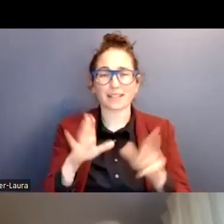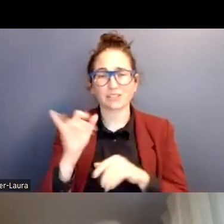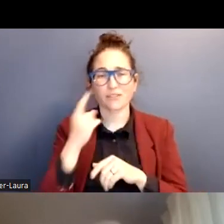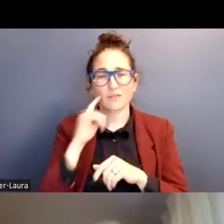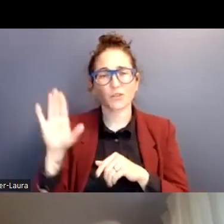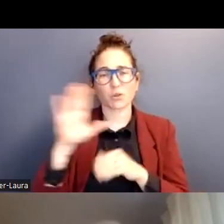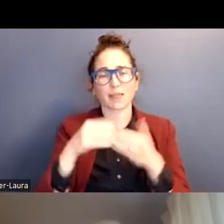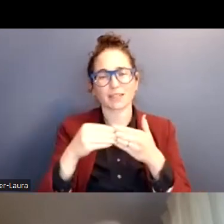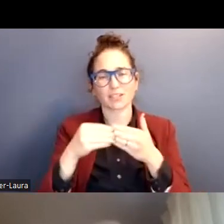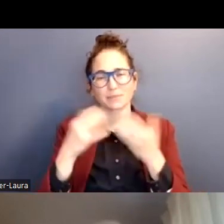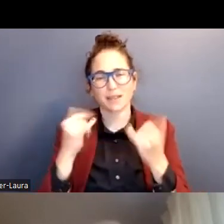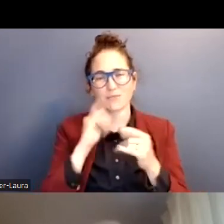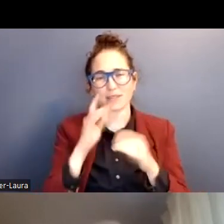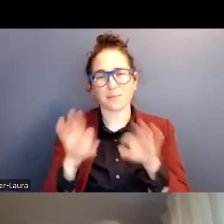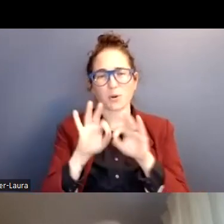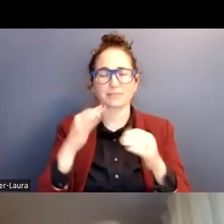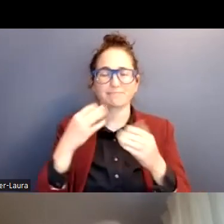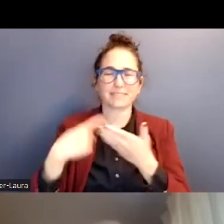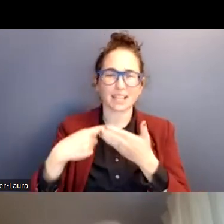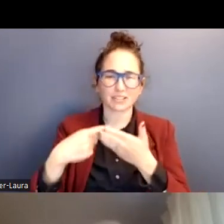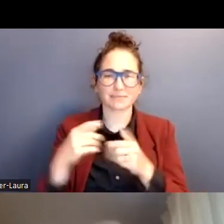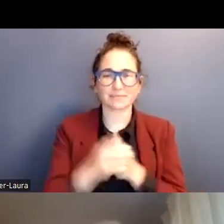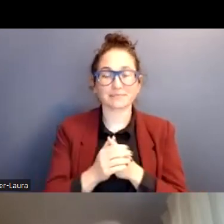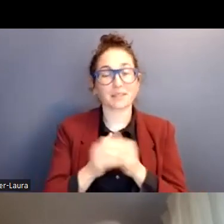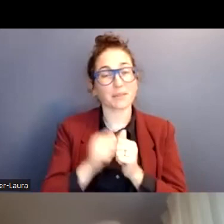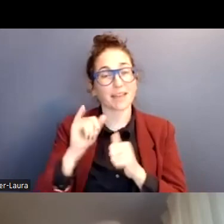these important discussions. With that, I'd like to say thank you